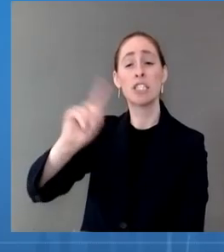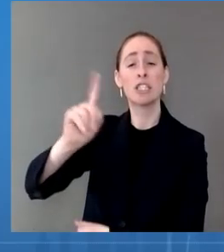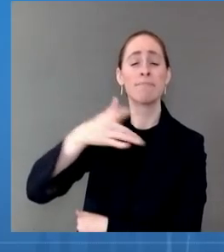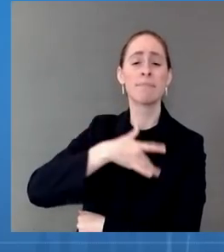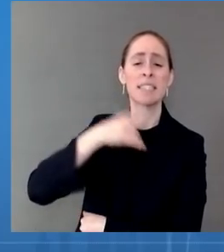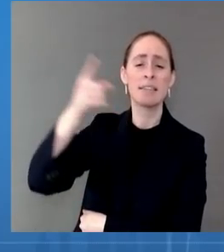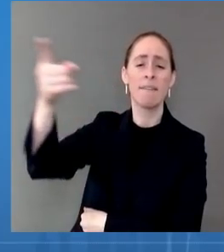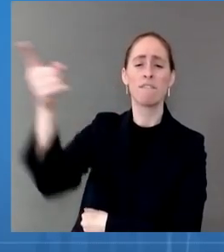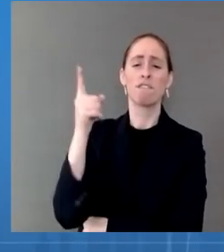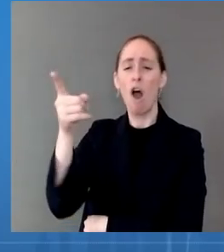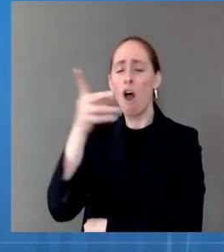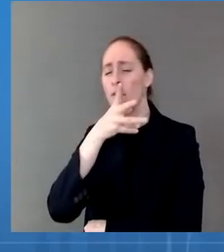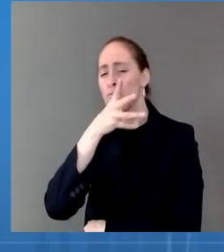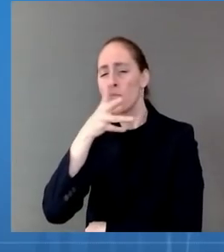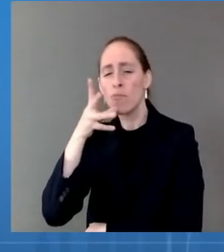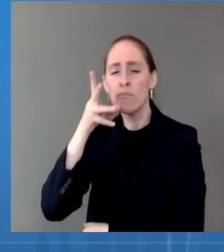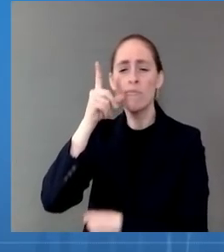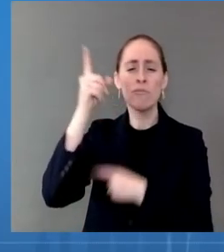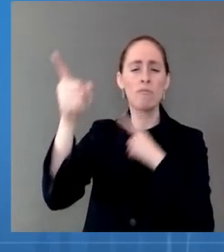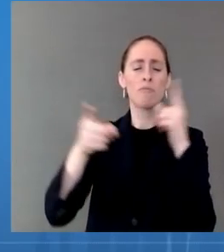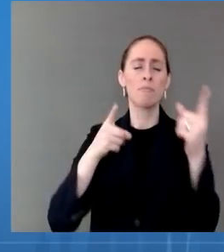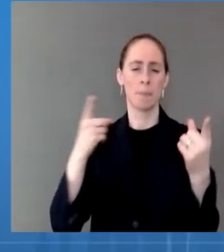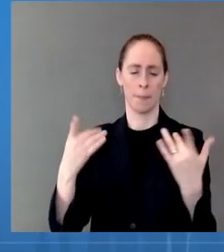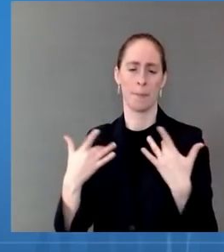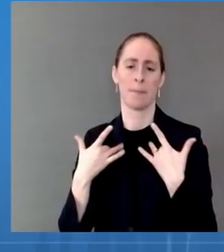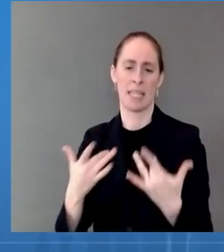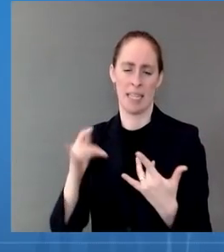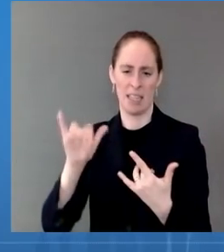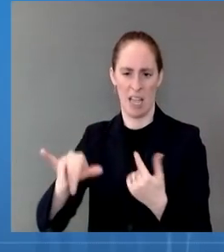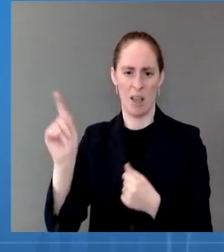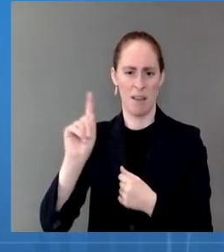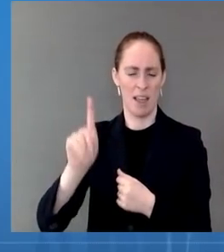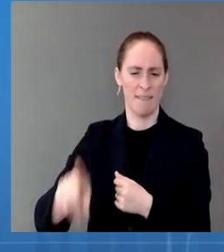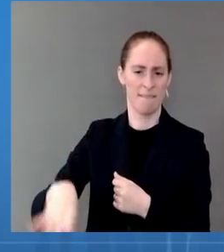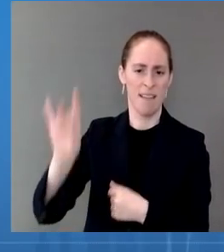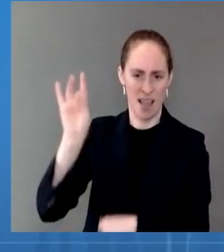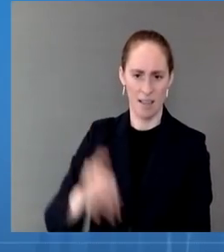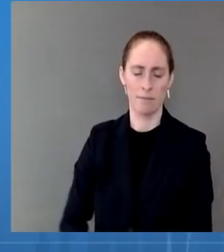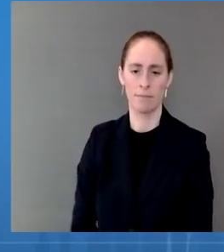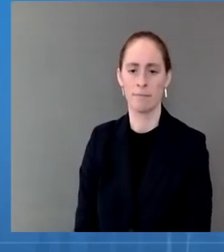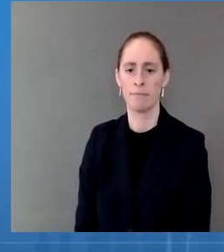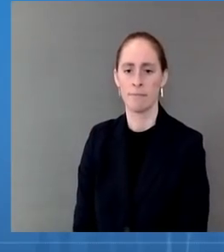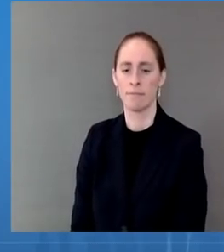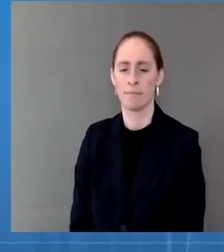to bring more at home, test the market, and we've gone from no at home test on the market